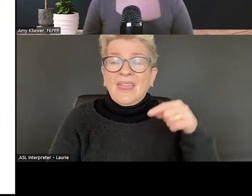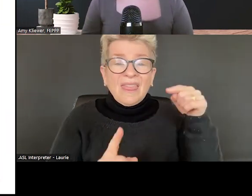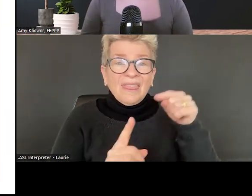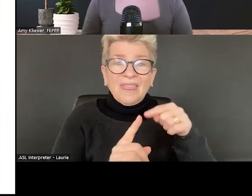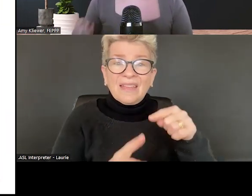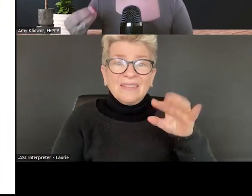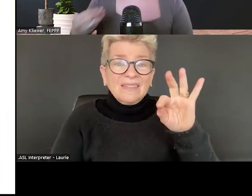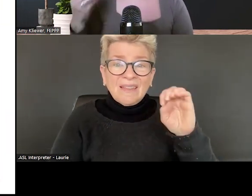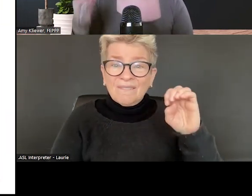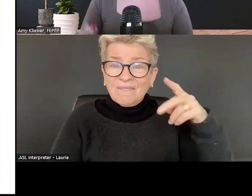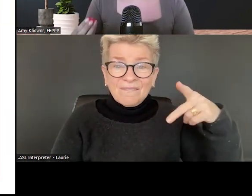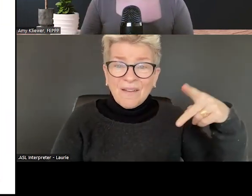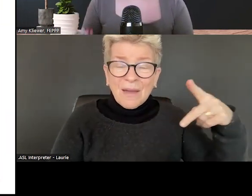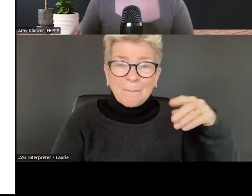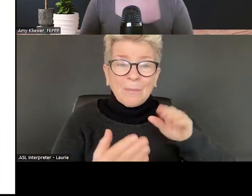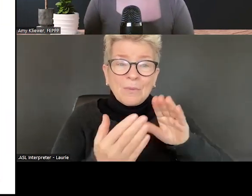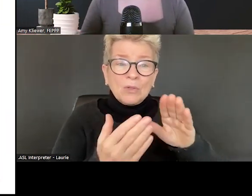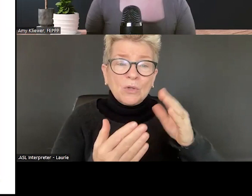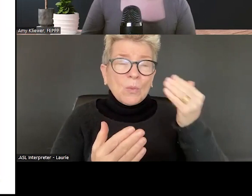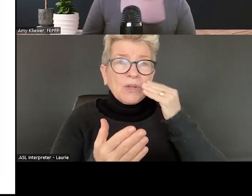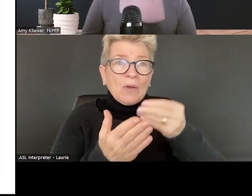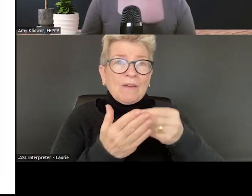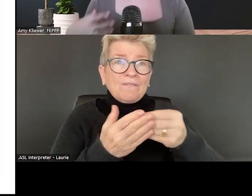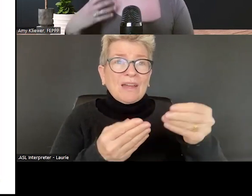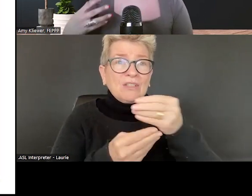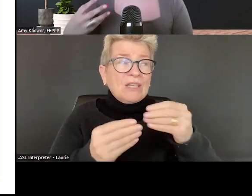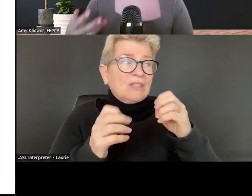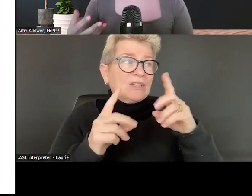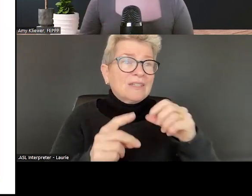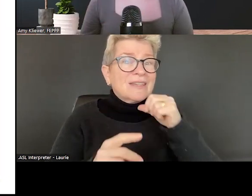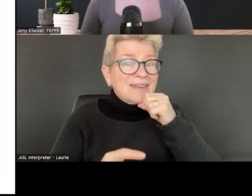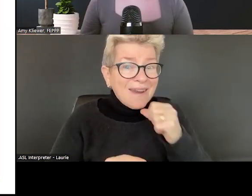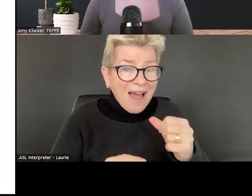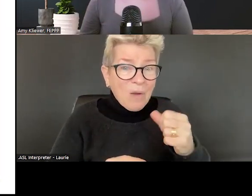financial education is not one size fits all, and we really want you to know that